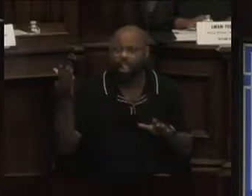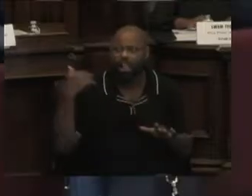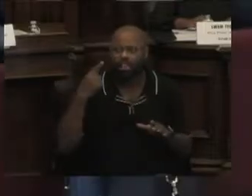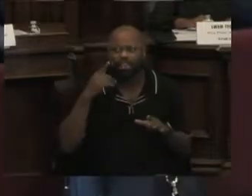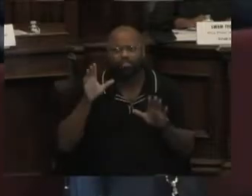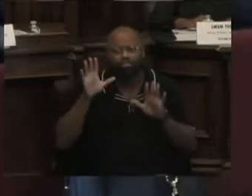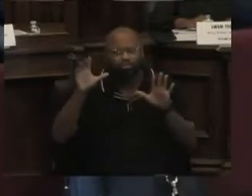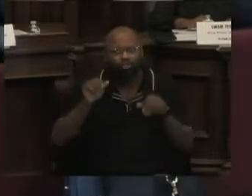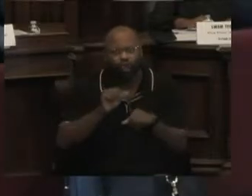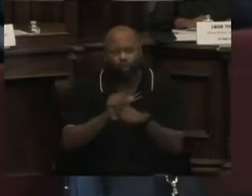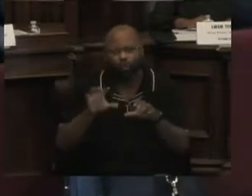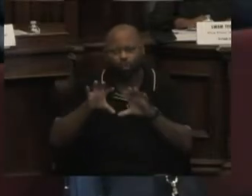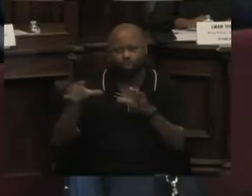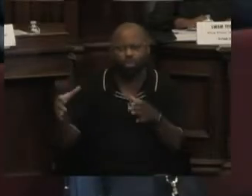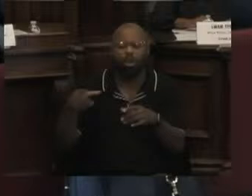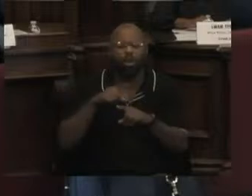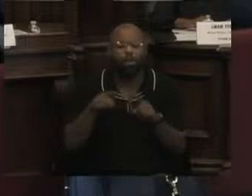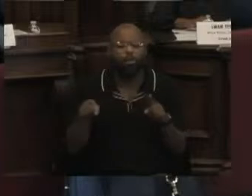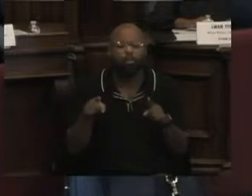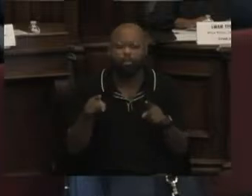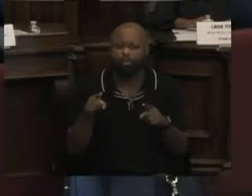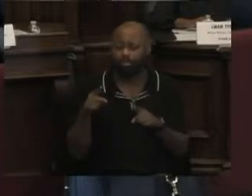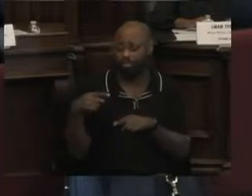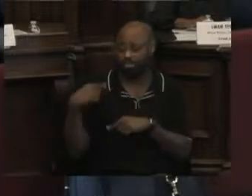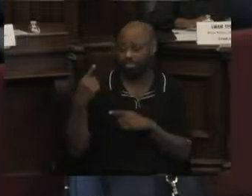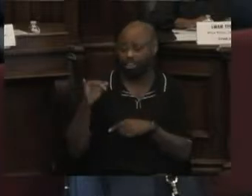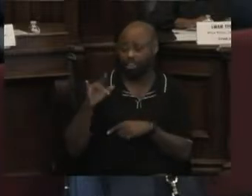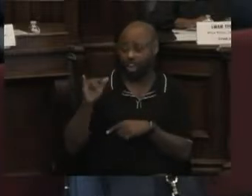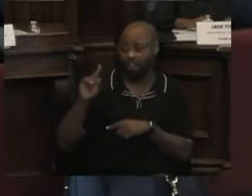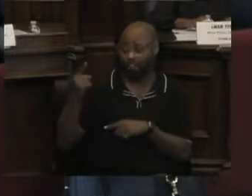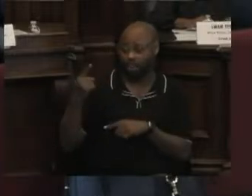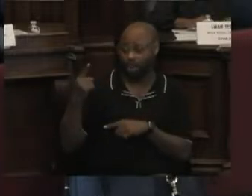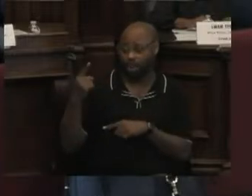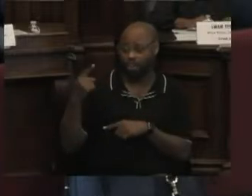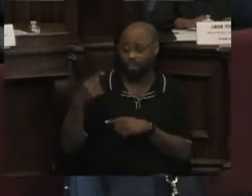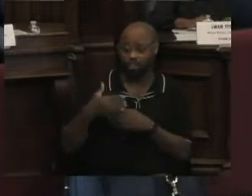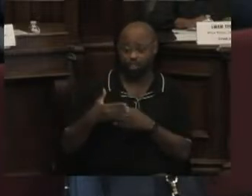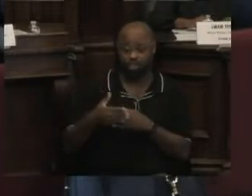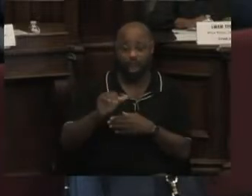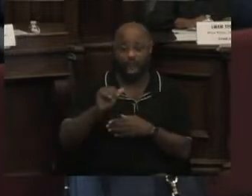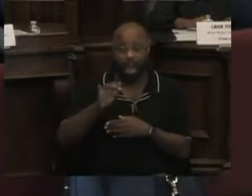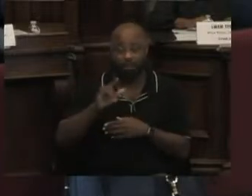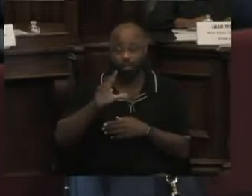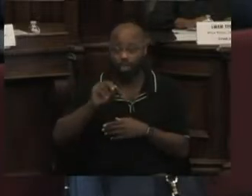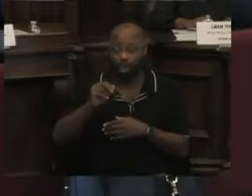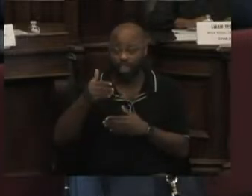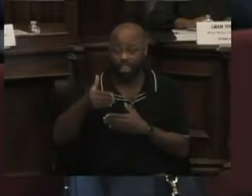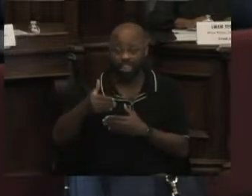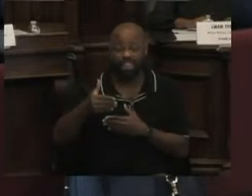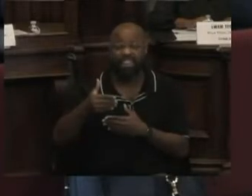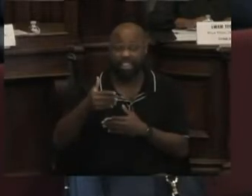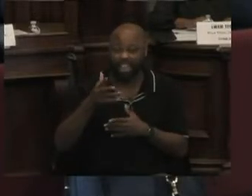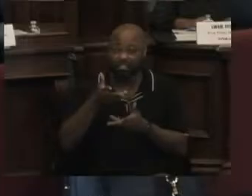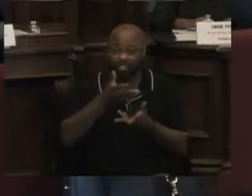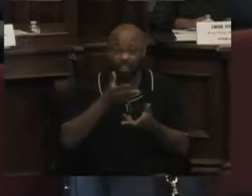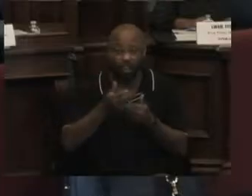the police division, because they have done extraordinary